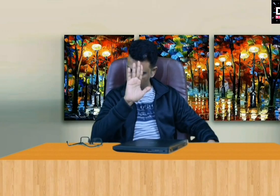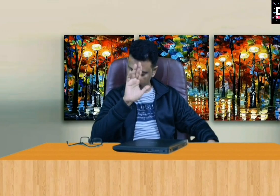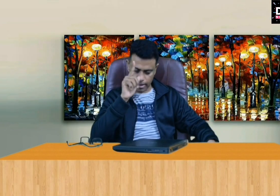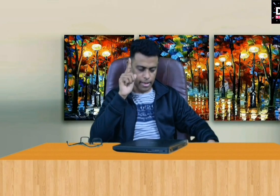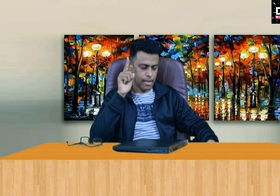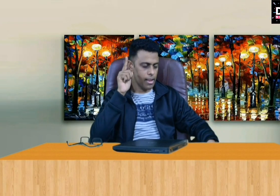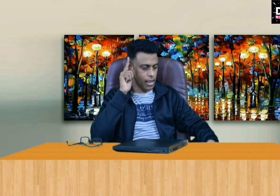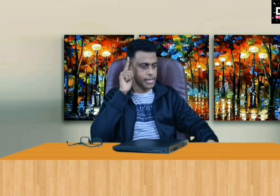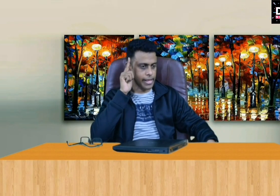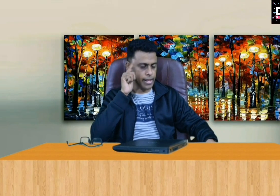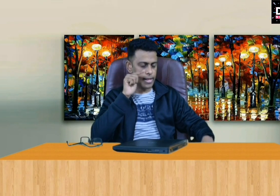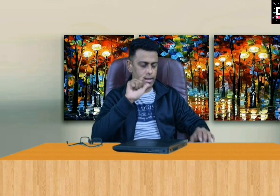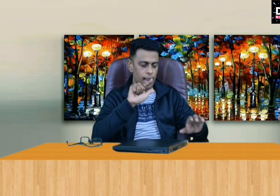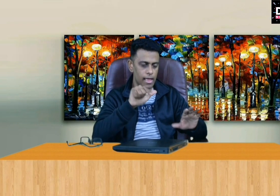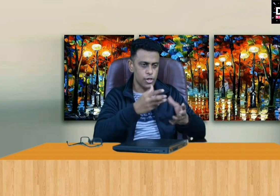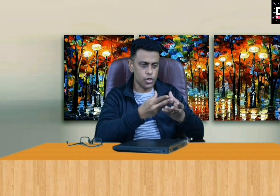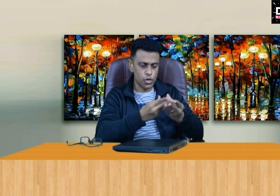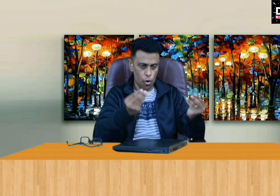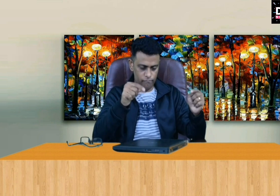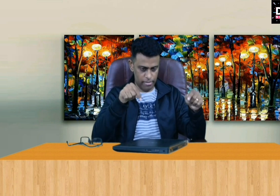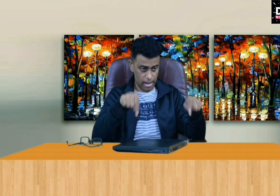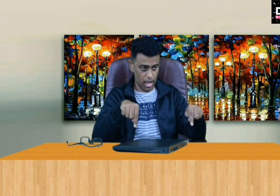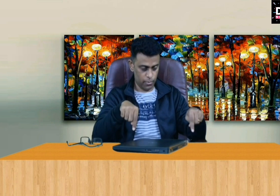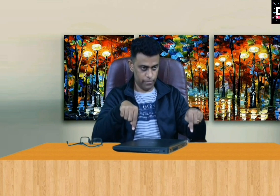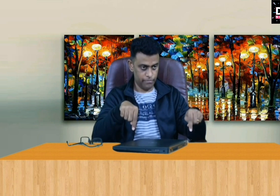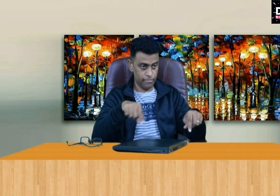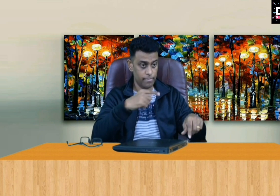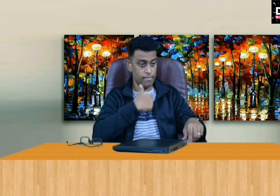Listen, Let us finish the matter and solve it